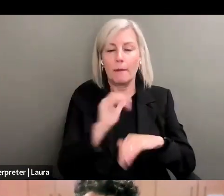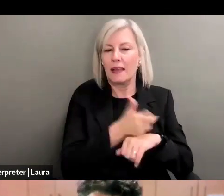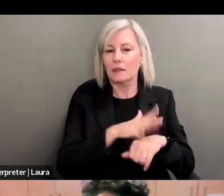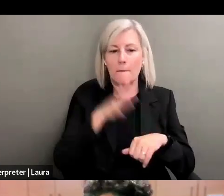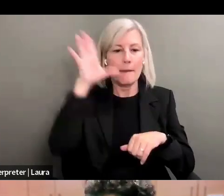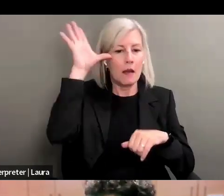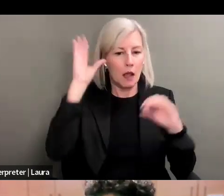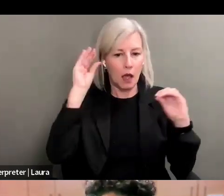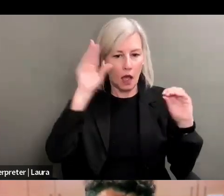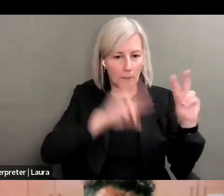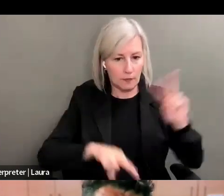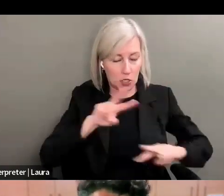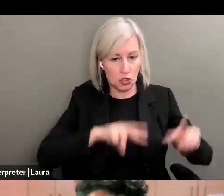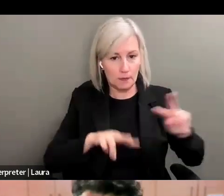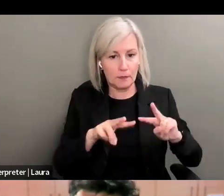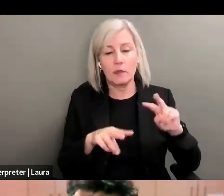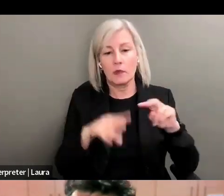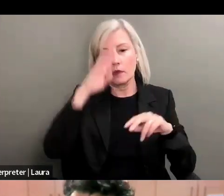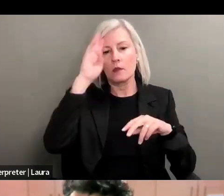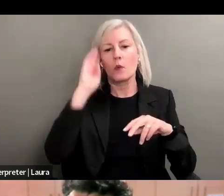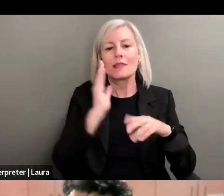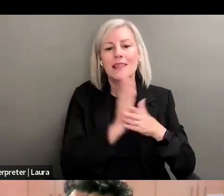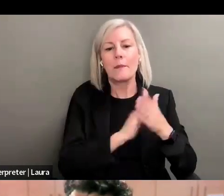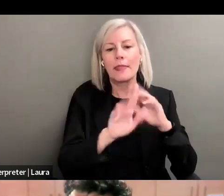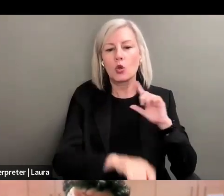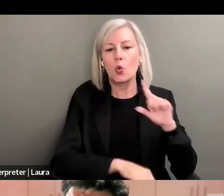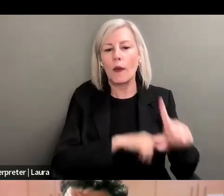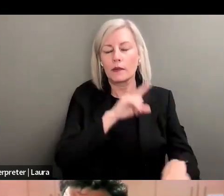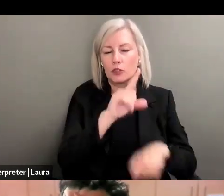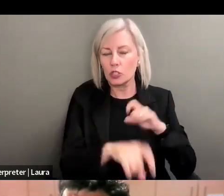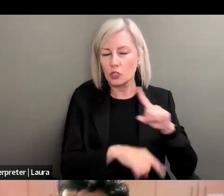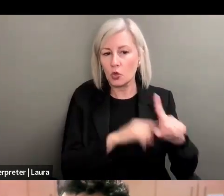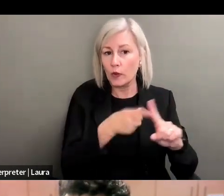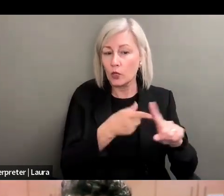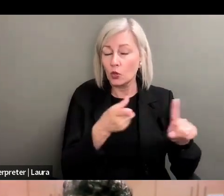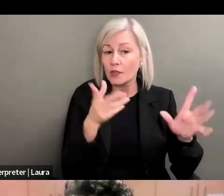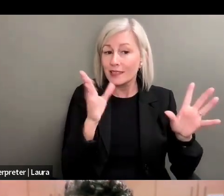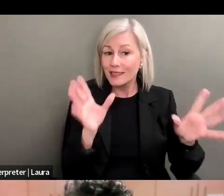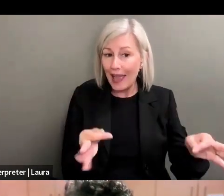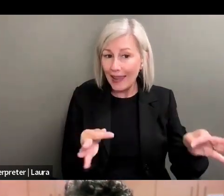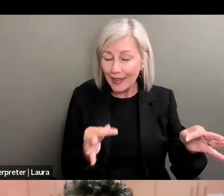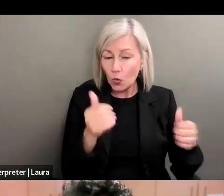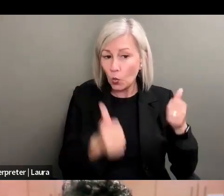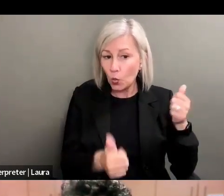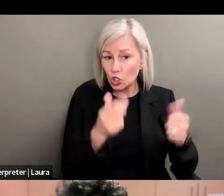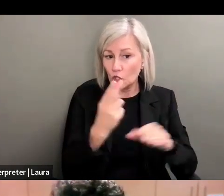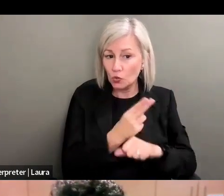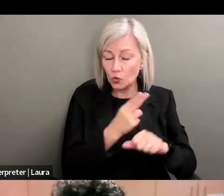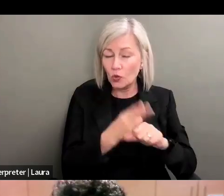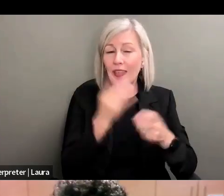So if you look at some of these questions, I think when we're deciding on which ones to use, we need to think about are we the one